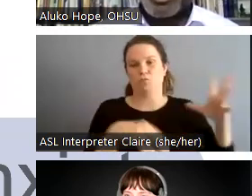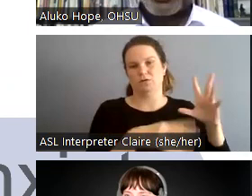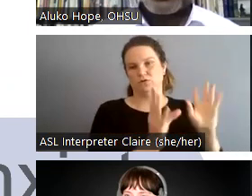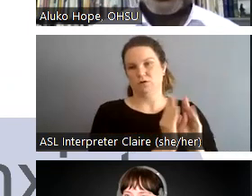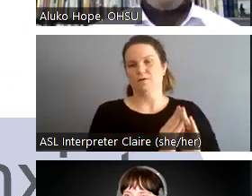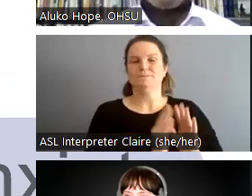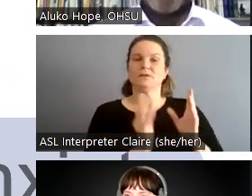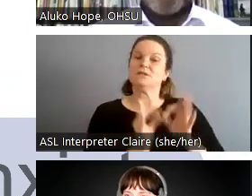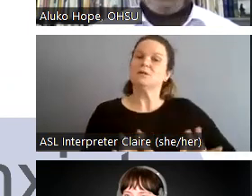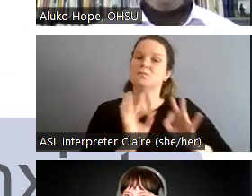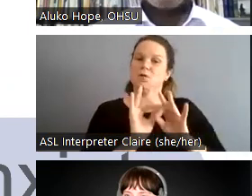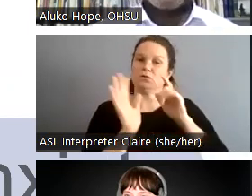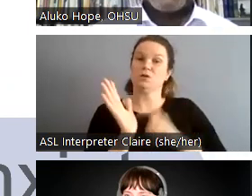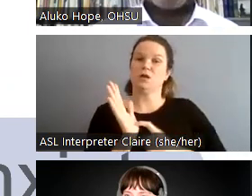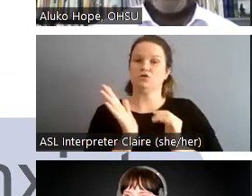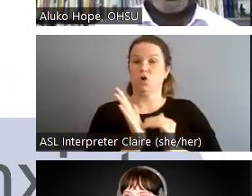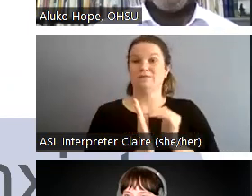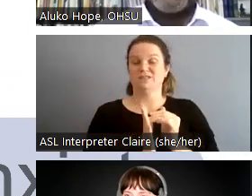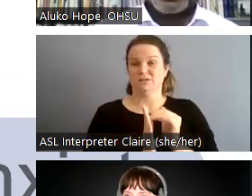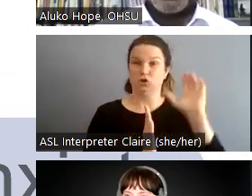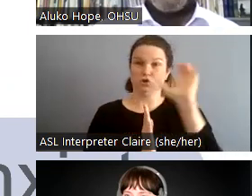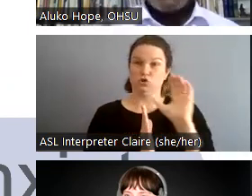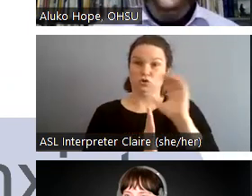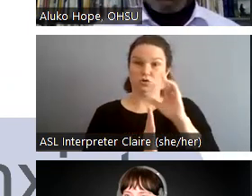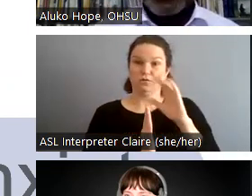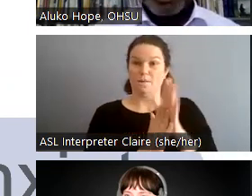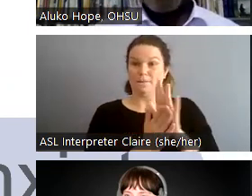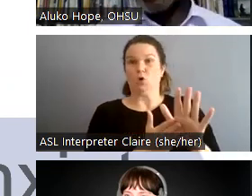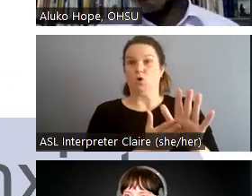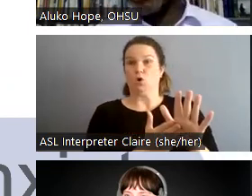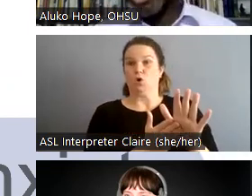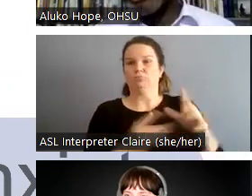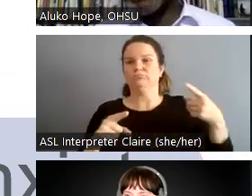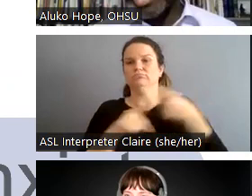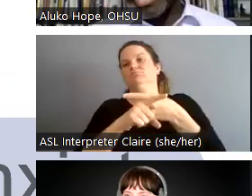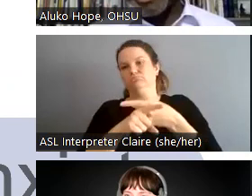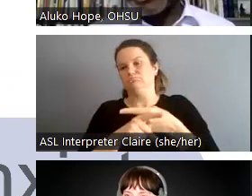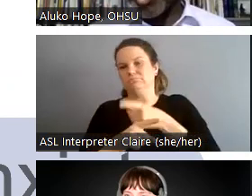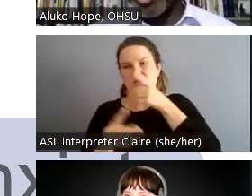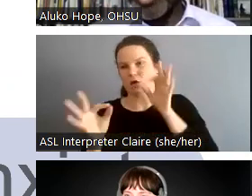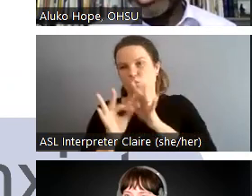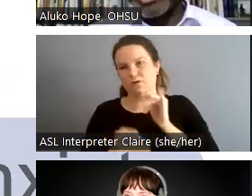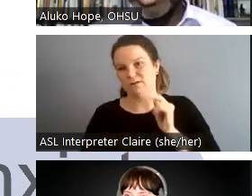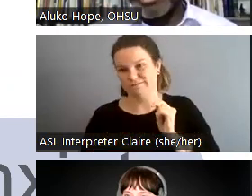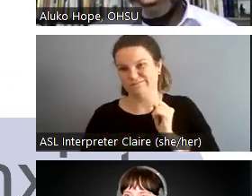to acknowledge that often the search for a cure can sometimes be counterproductive.